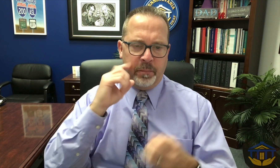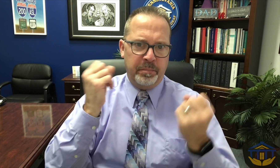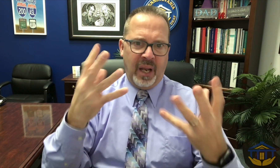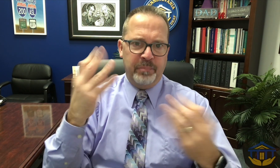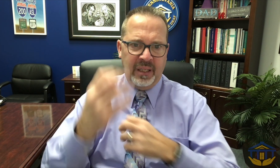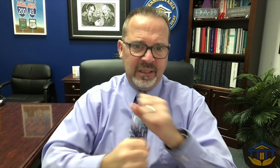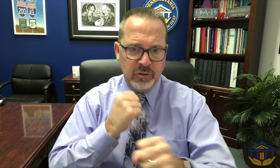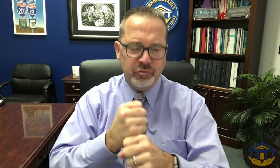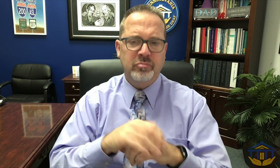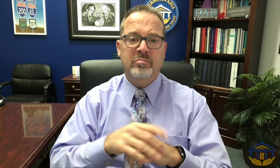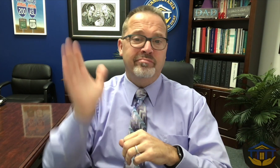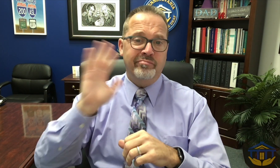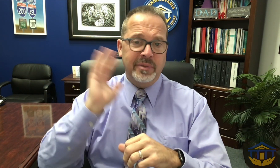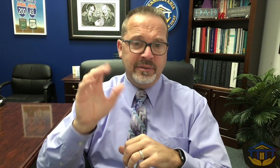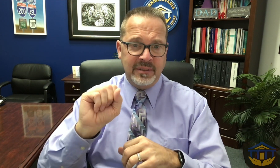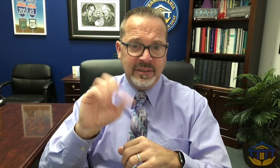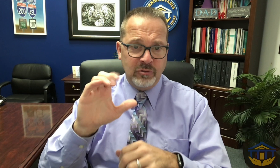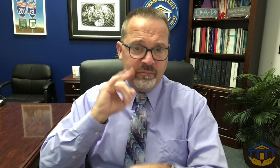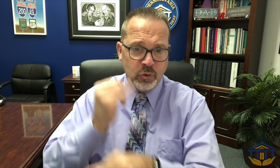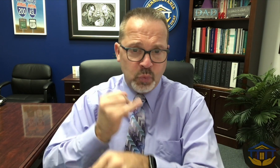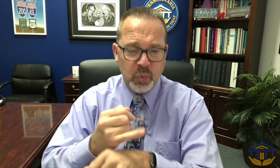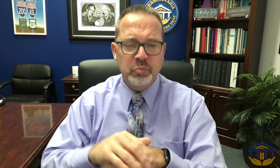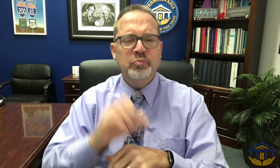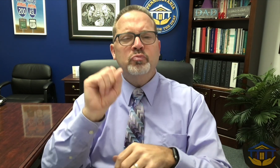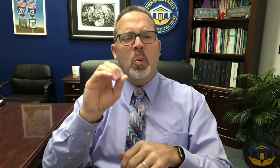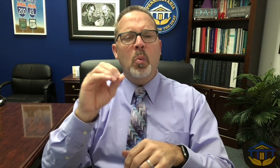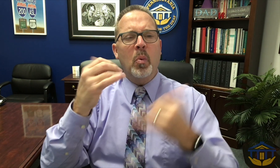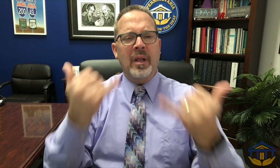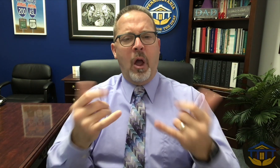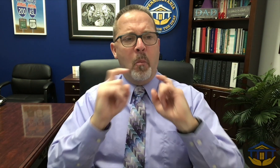CEASD for many years in addition to his work both here at the South Carolina School for the Deaf.